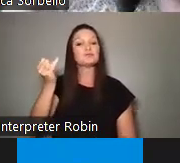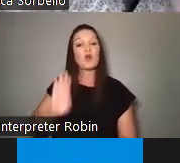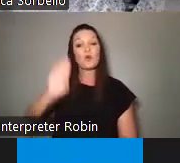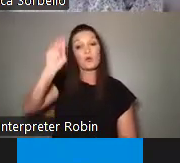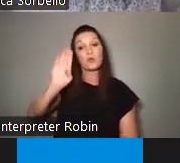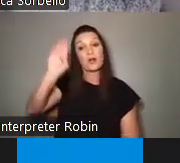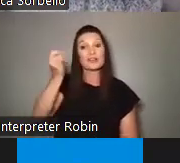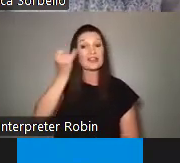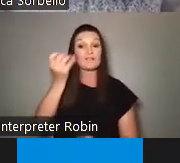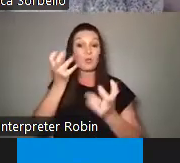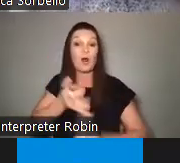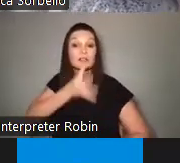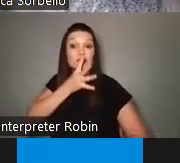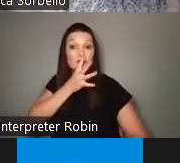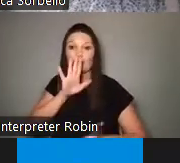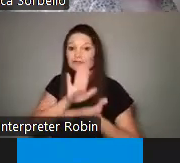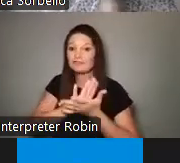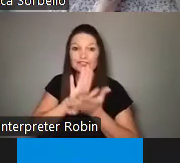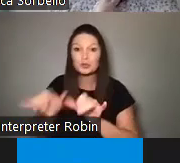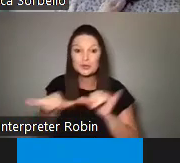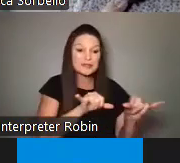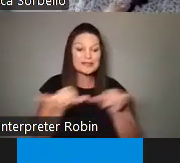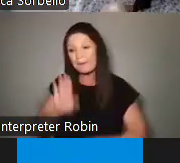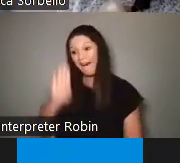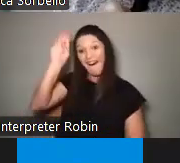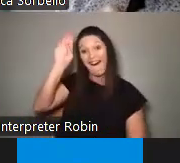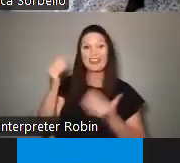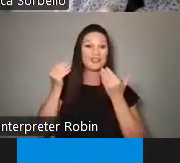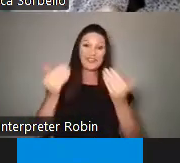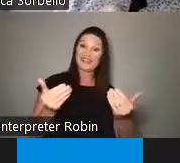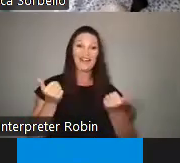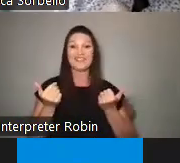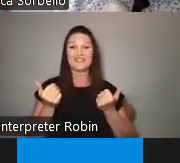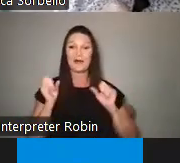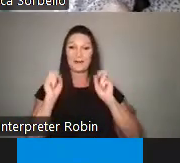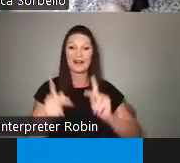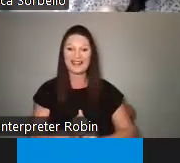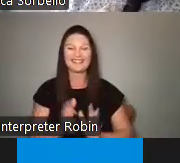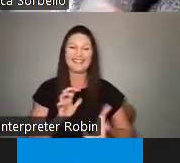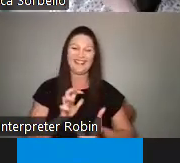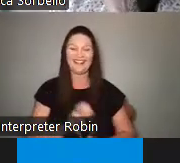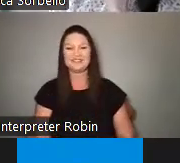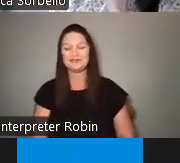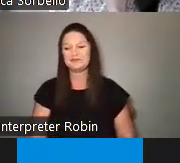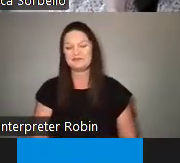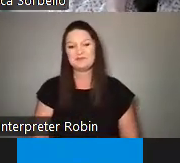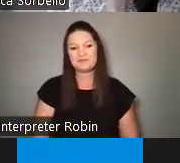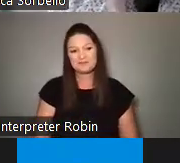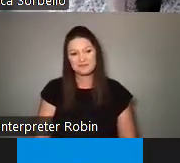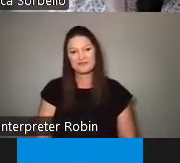»JESSICA SORBELLO: Thank you. All right. This next section is probably the thing I'm most excited about when it comes to